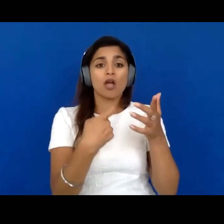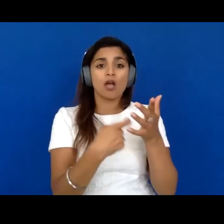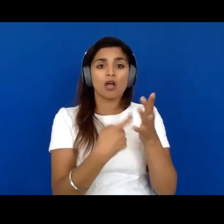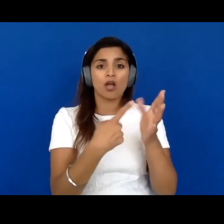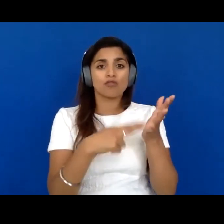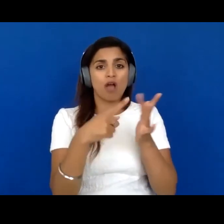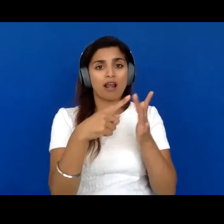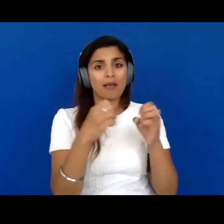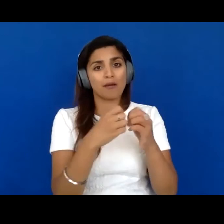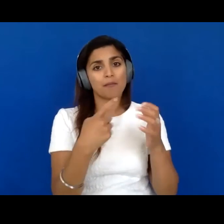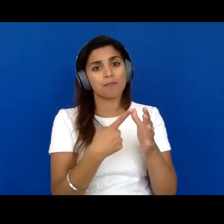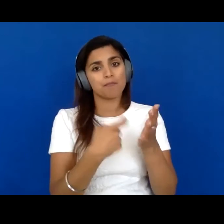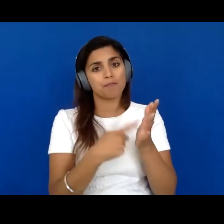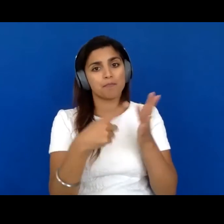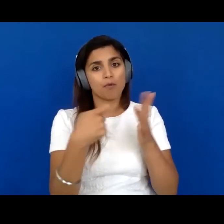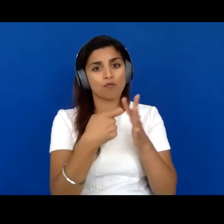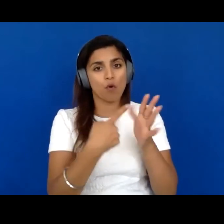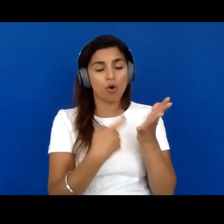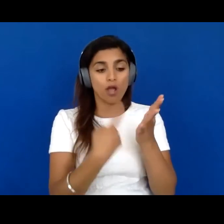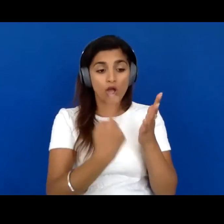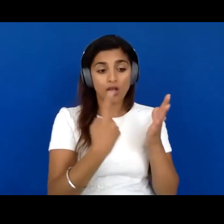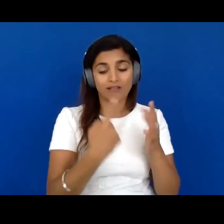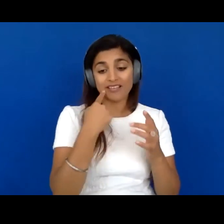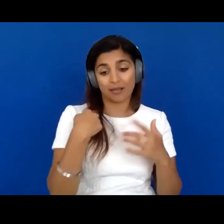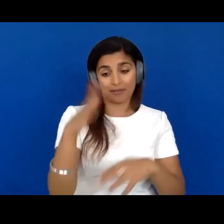lecture at the Center for feminist research she said